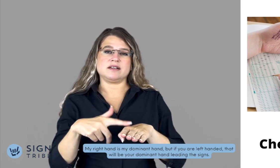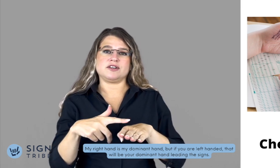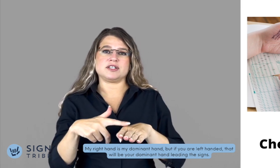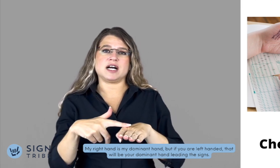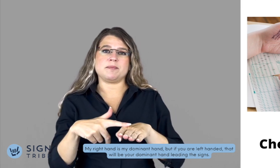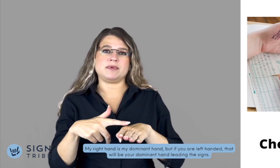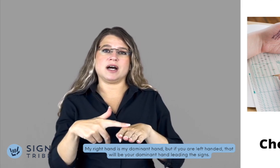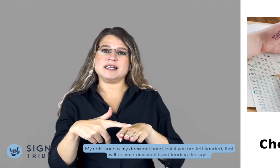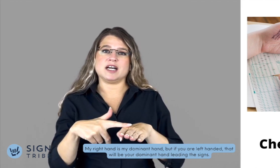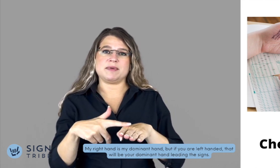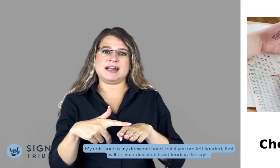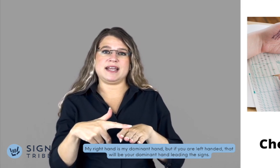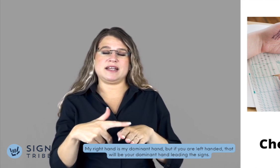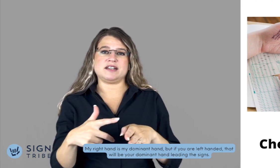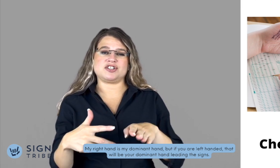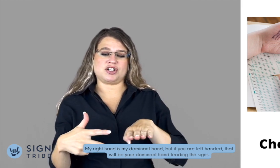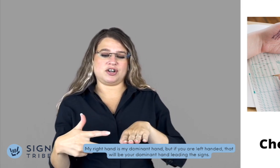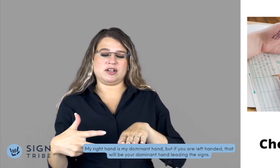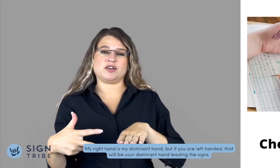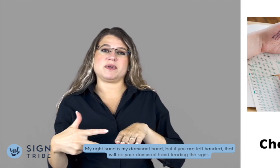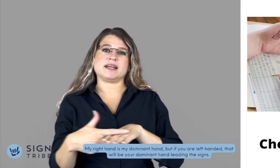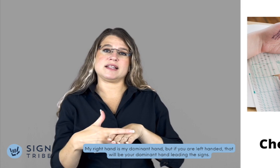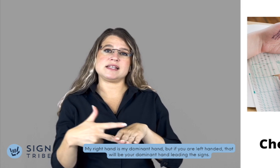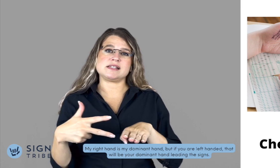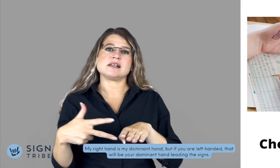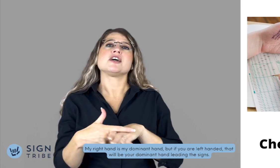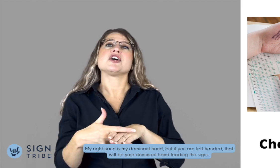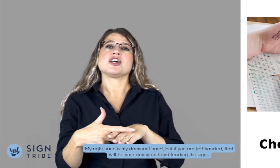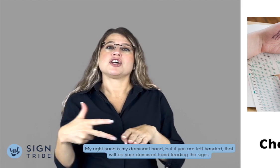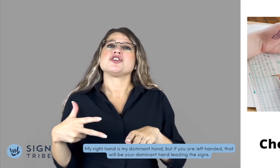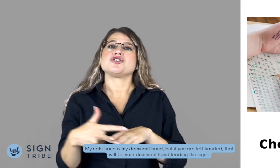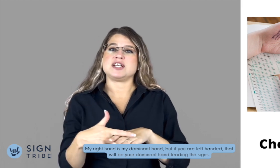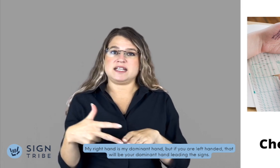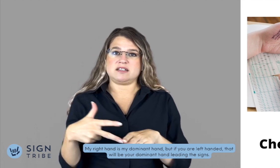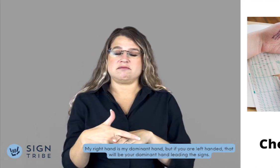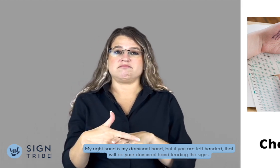your non dominant hand is turned a little bit like this. Cheat.